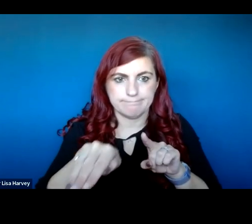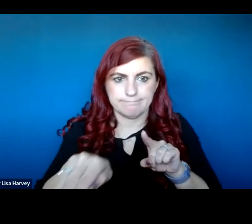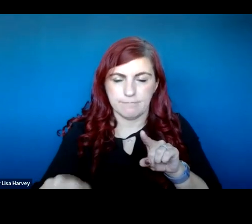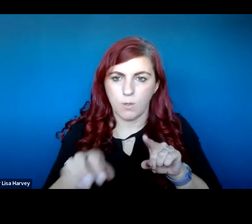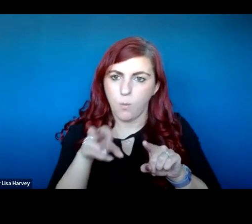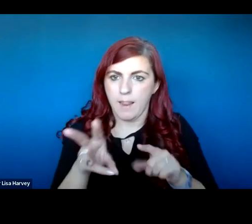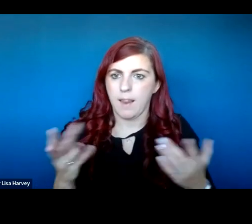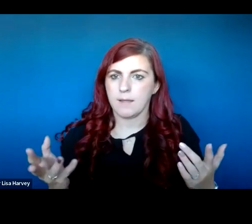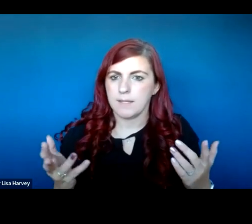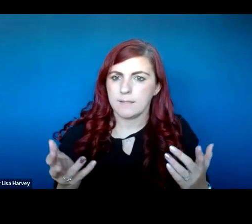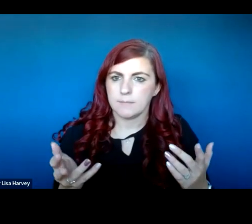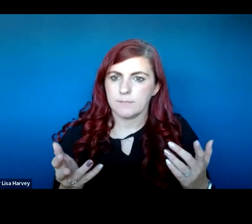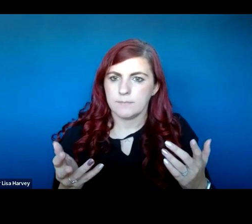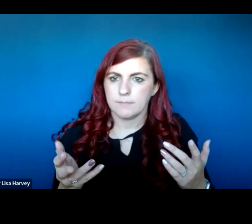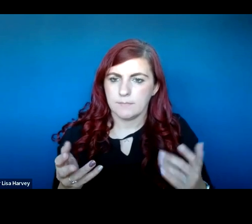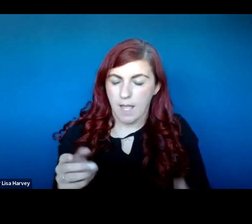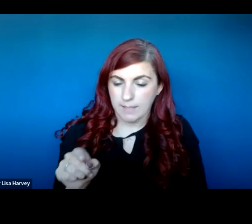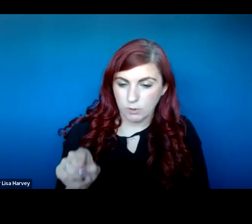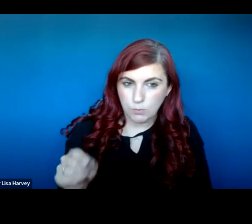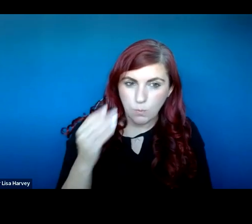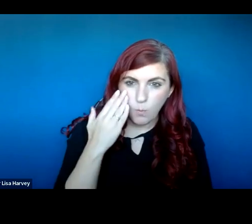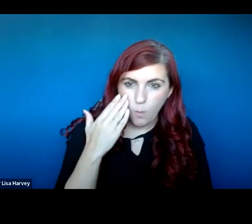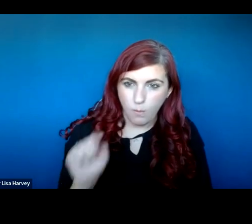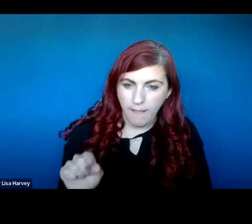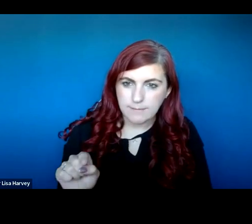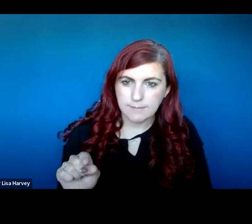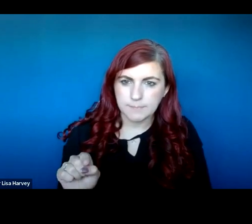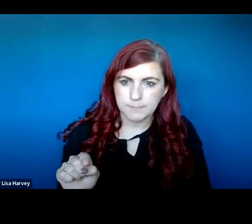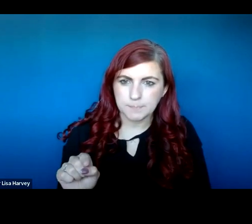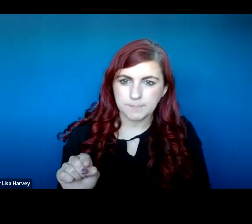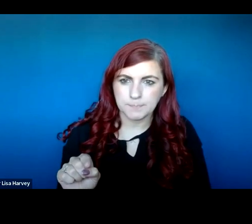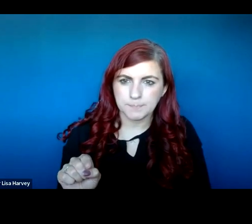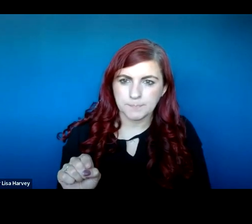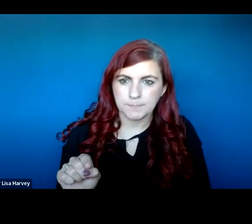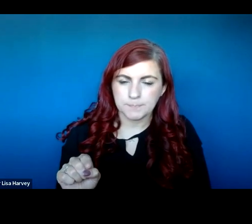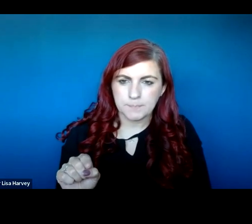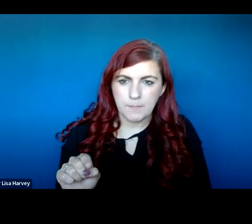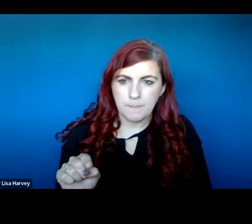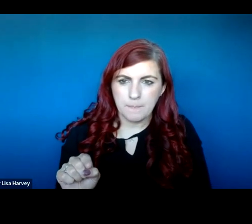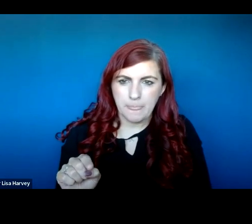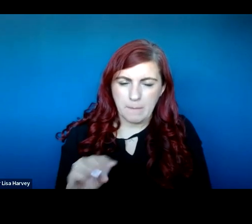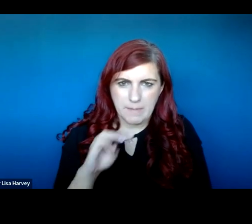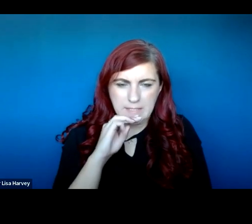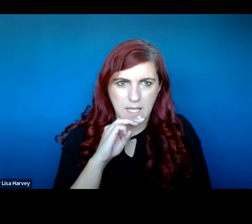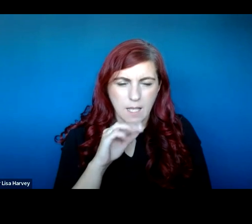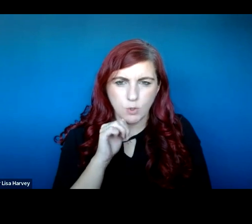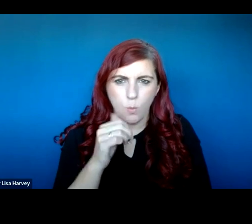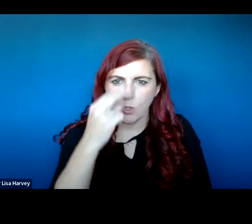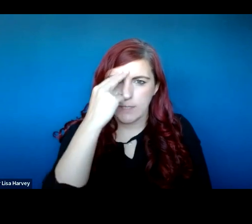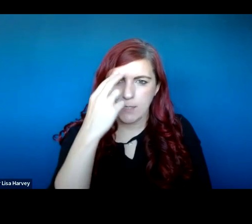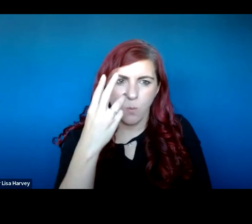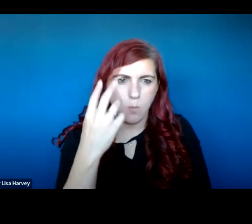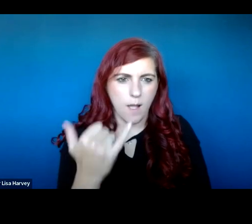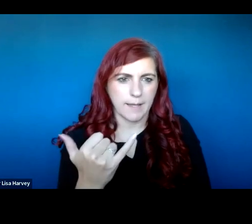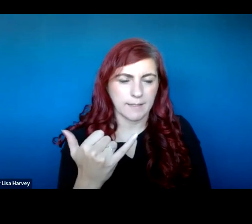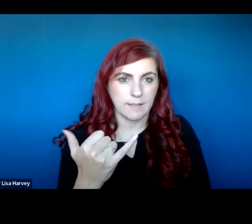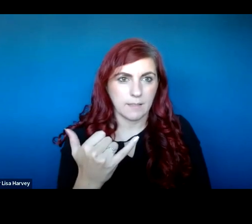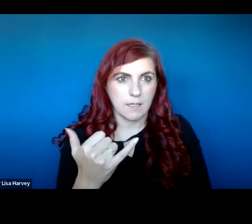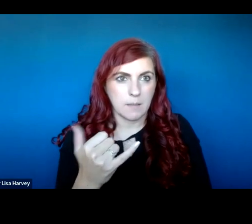And that is something that I just cannot understand why people in authority don't